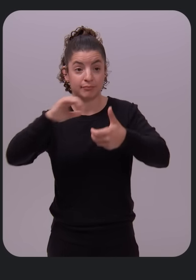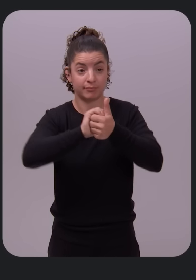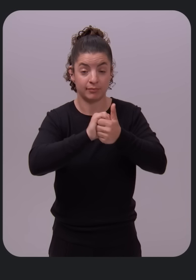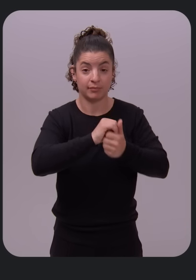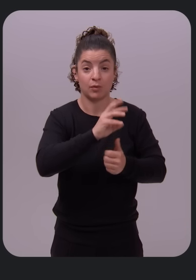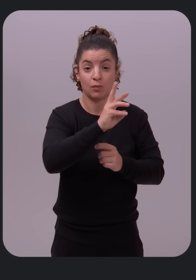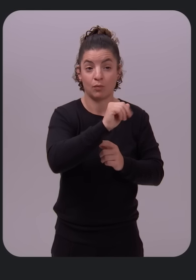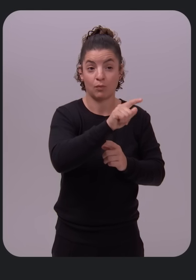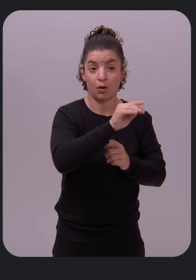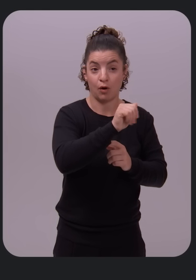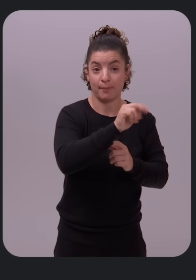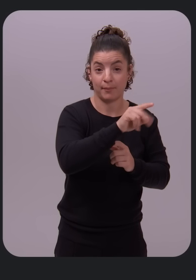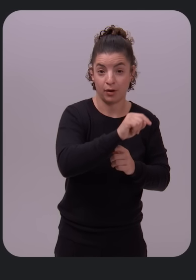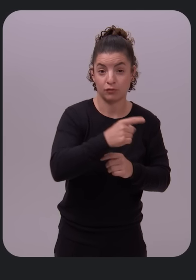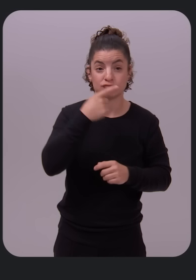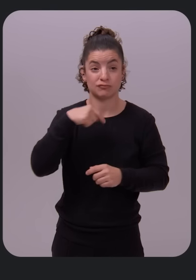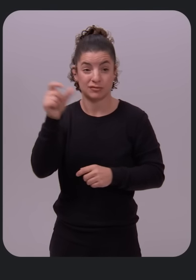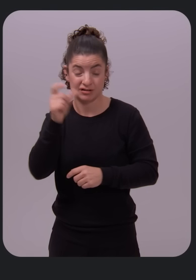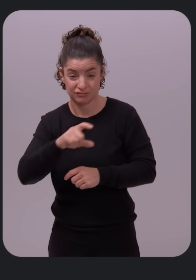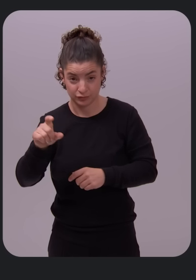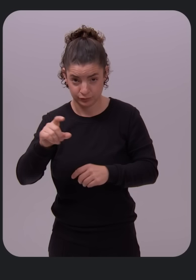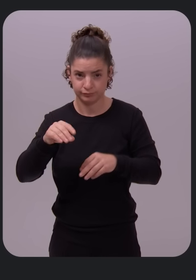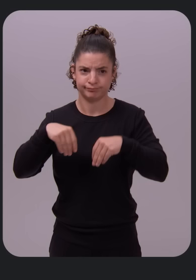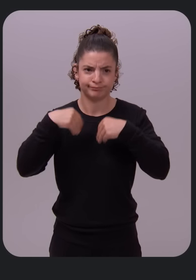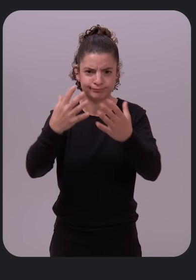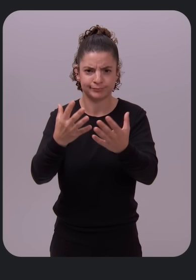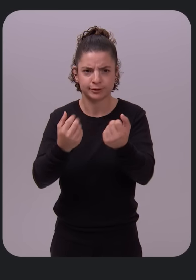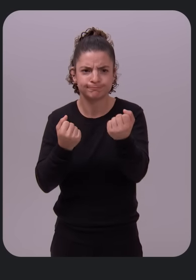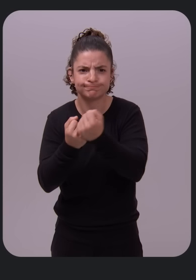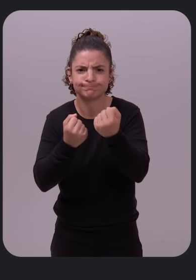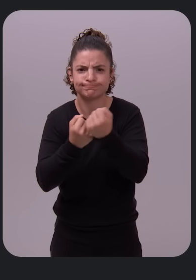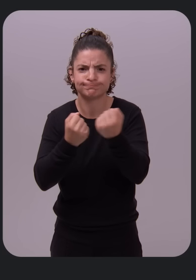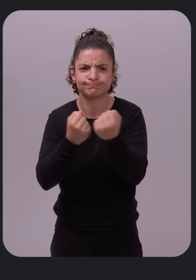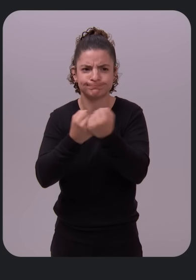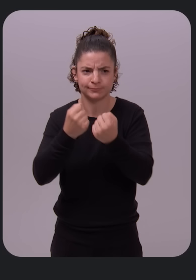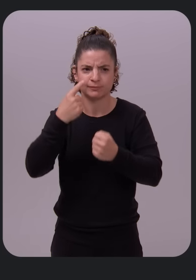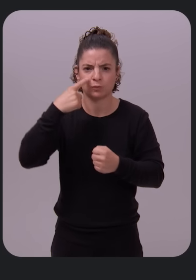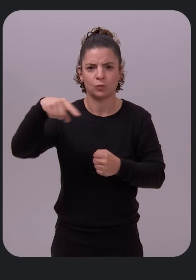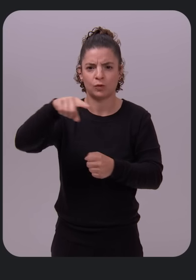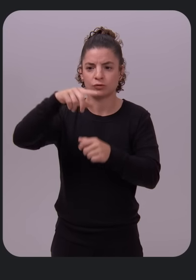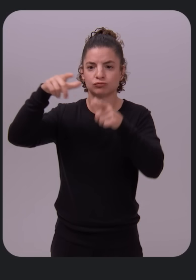with Walmart and the Red Cross, provided relief efforts with drone deliveries.